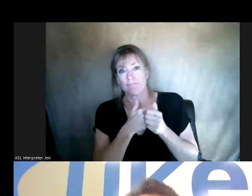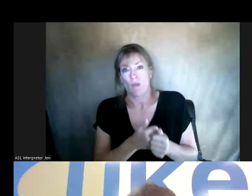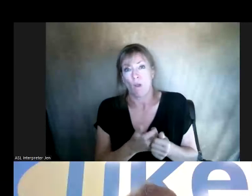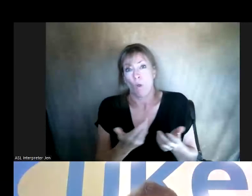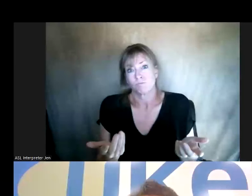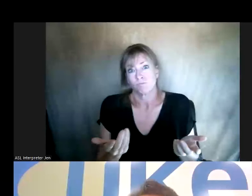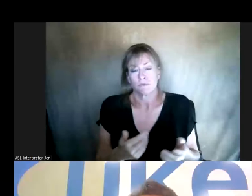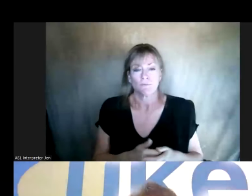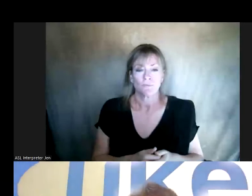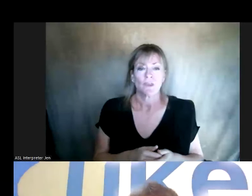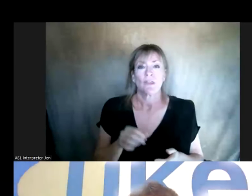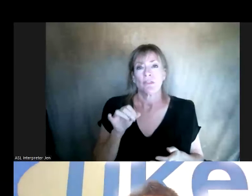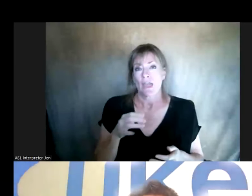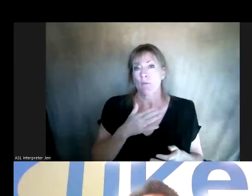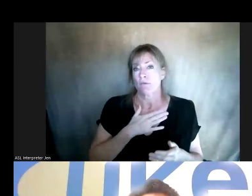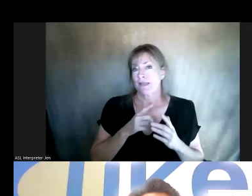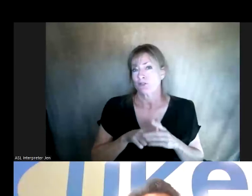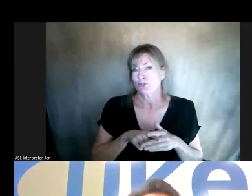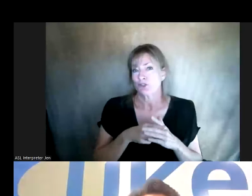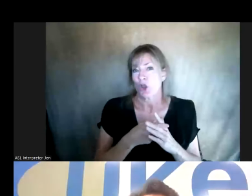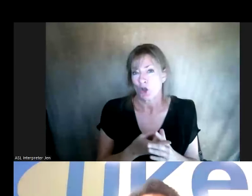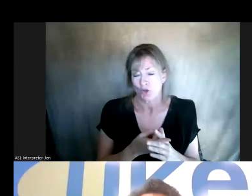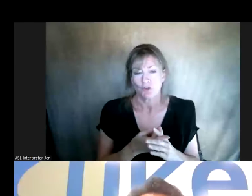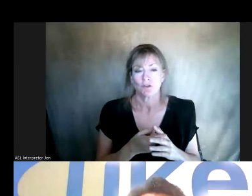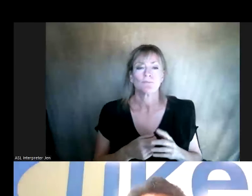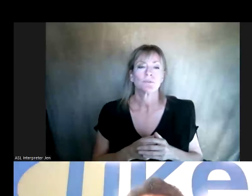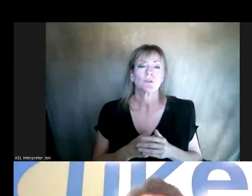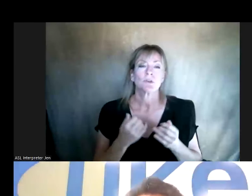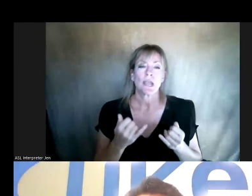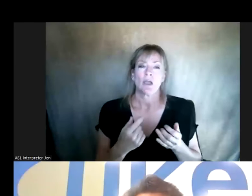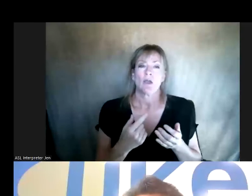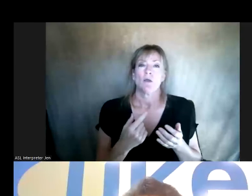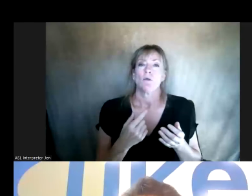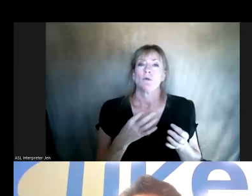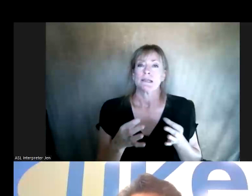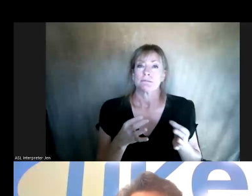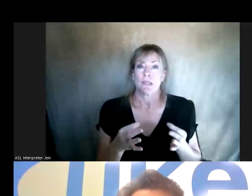SO THAT IS MY START. I WANT TO TELL YOU WHERE WE ARE TODAY.